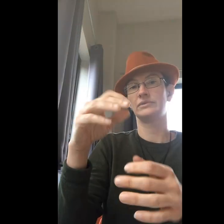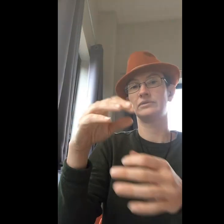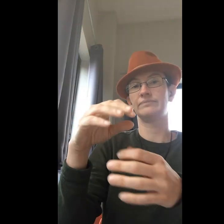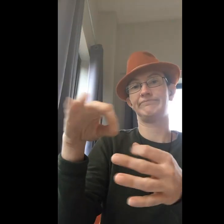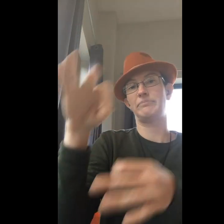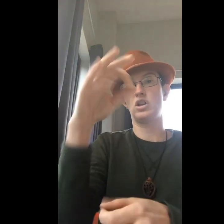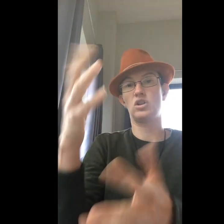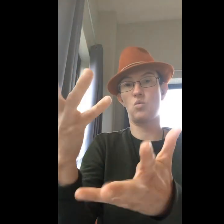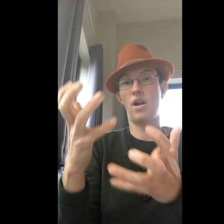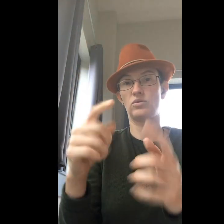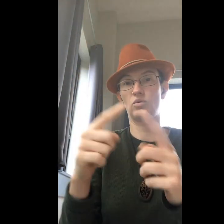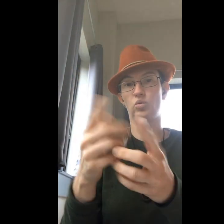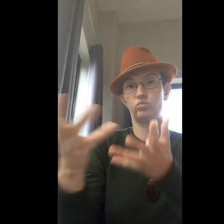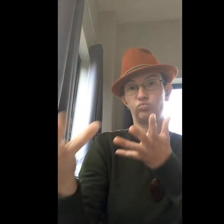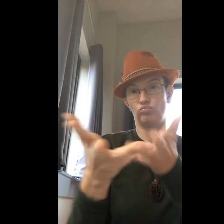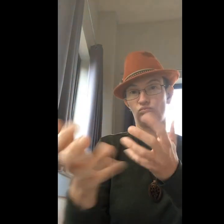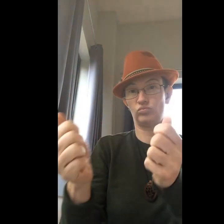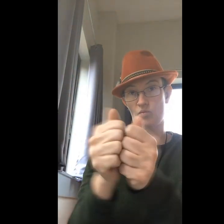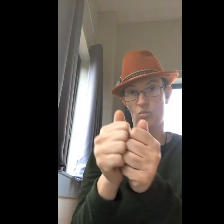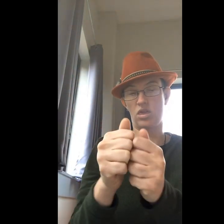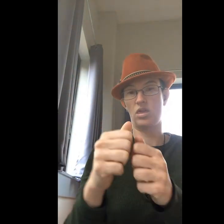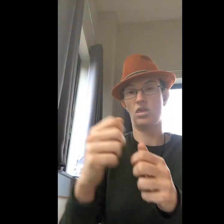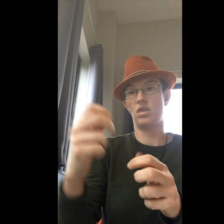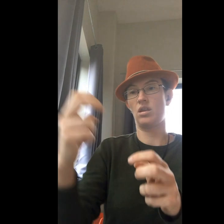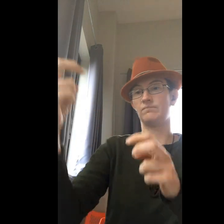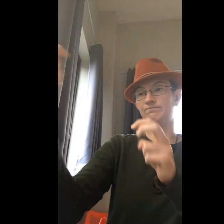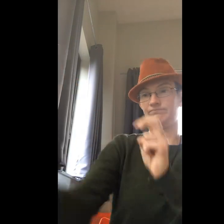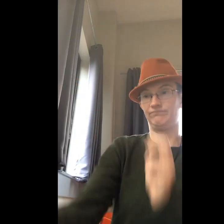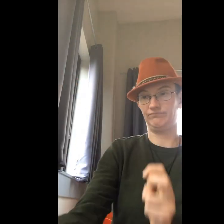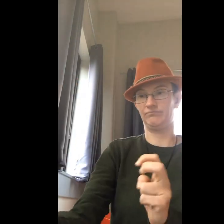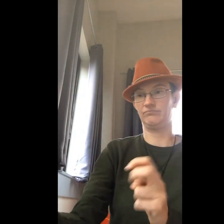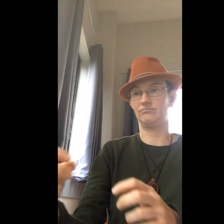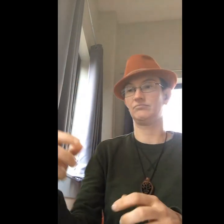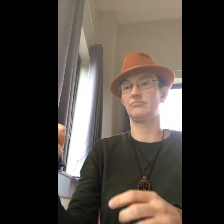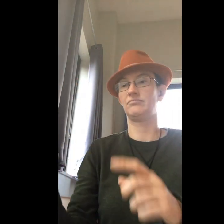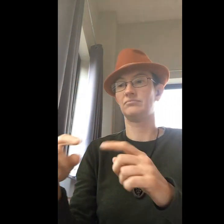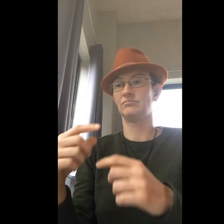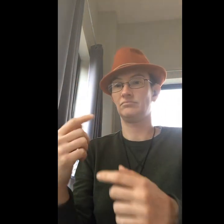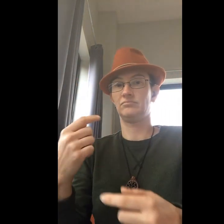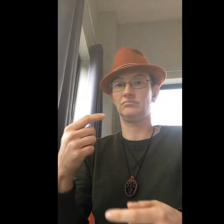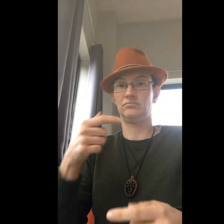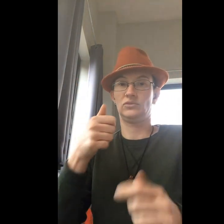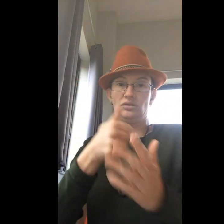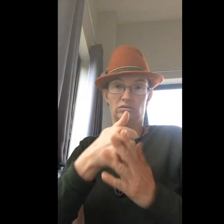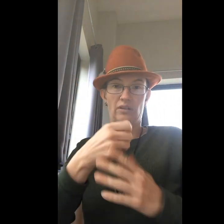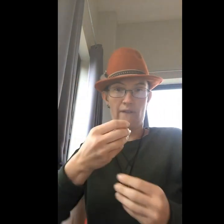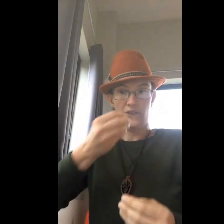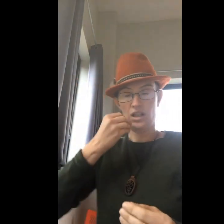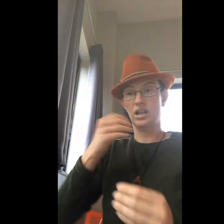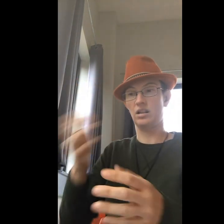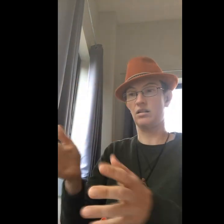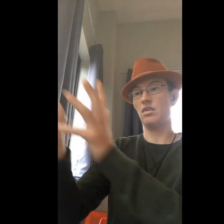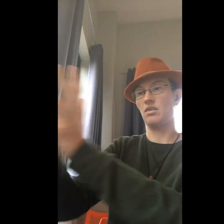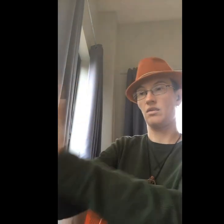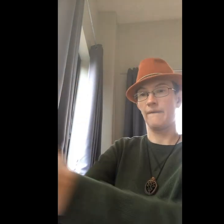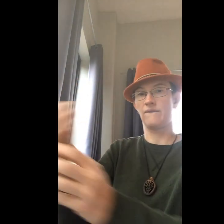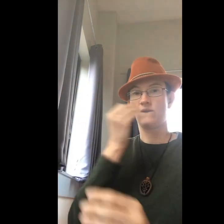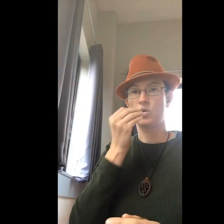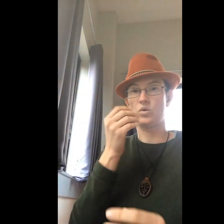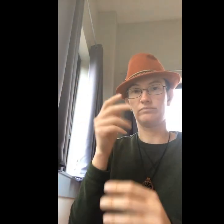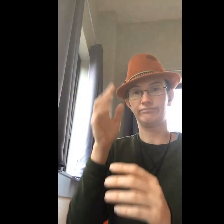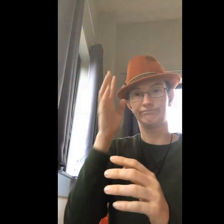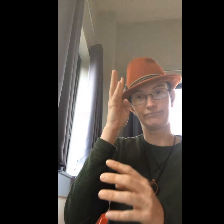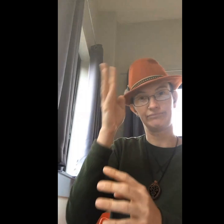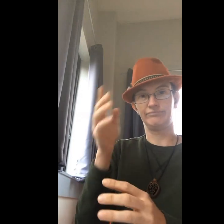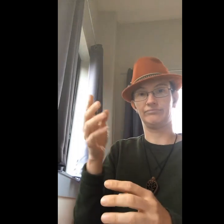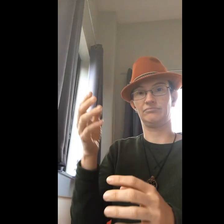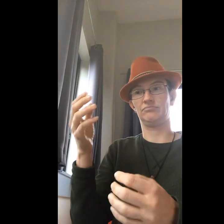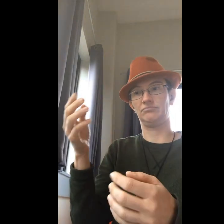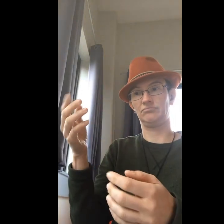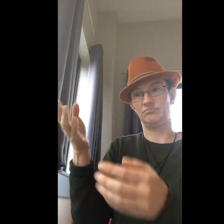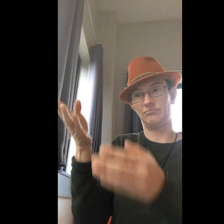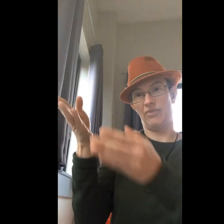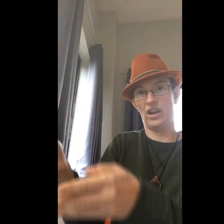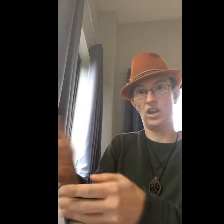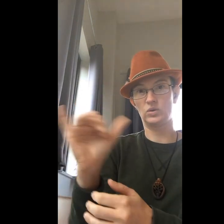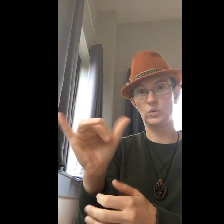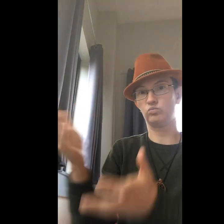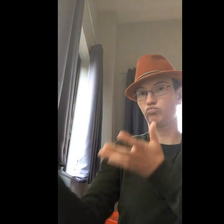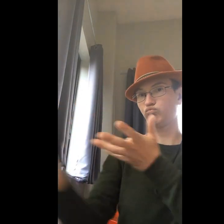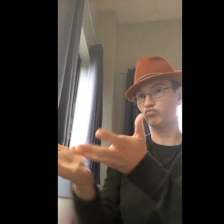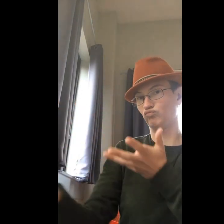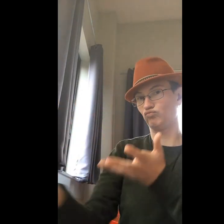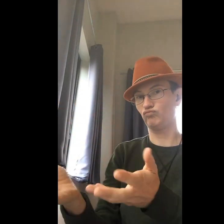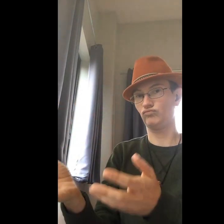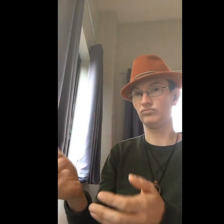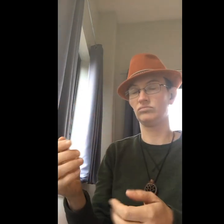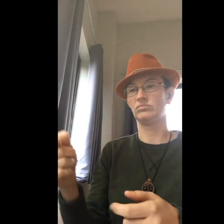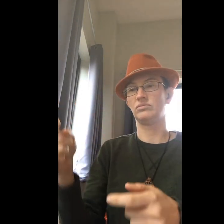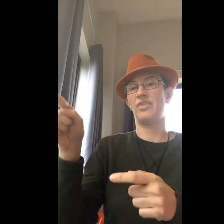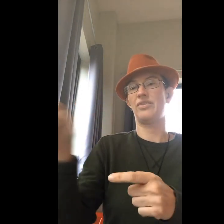In order to do that, you sit down to eat and leave out a plate of food for the spirit you want to connect with.